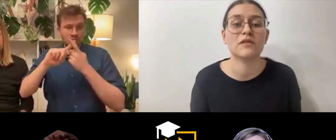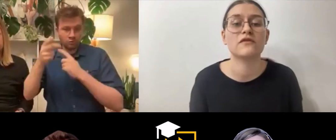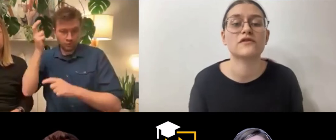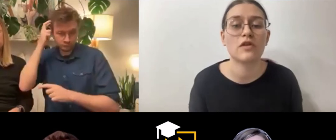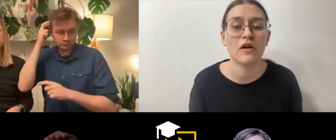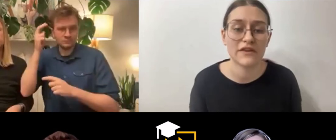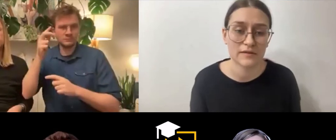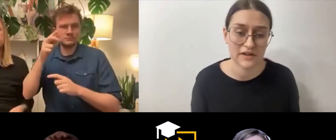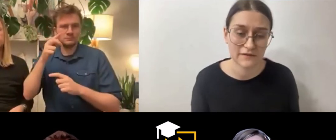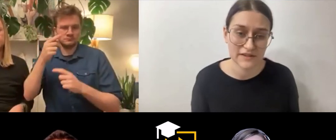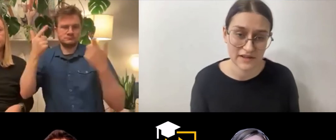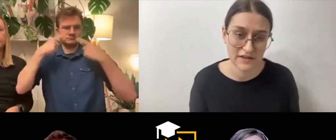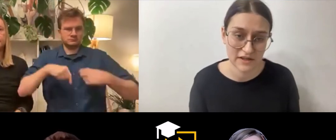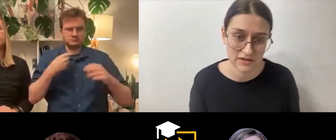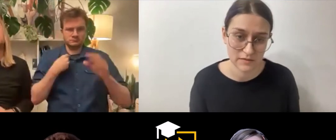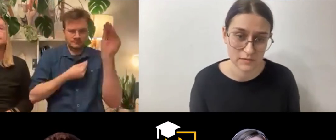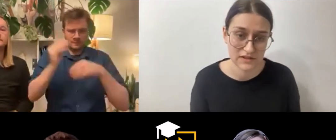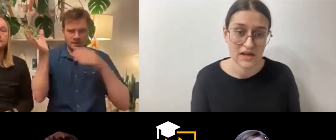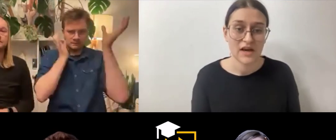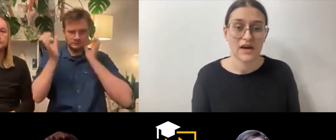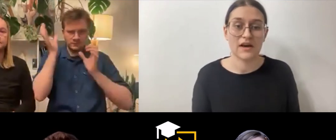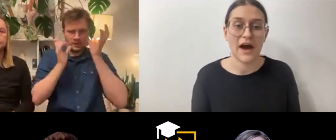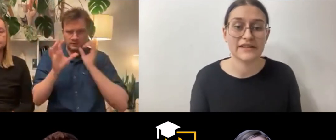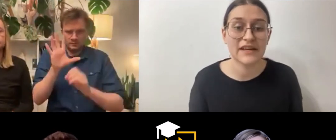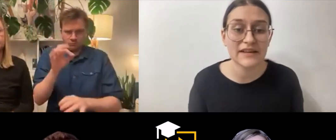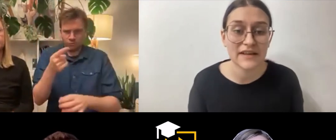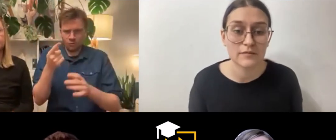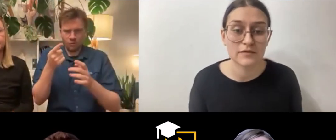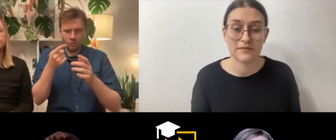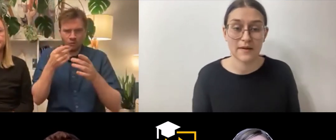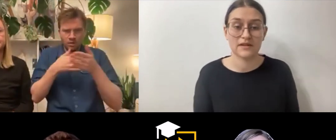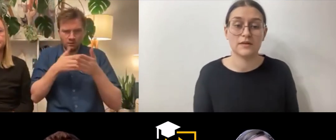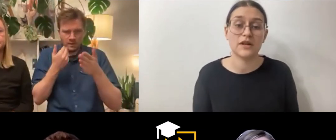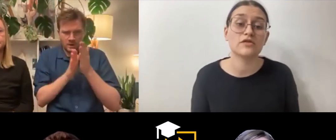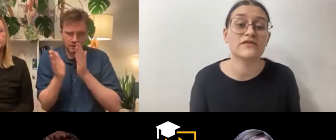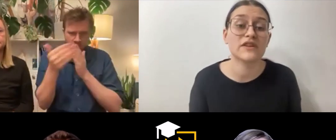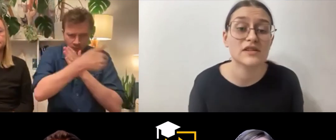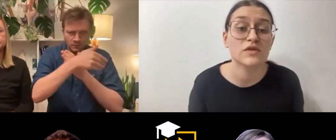Thanks to the implant, I hear more.